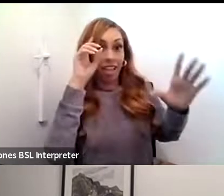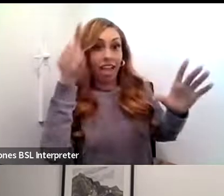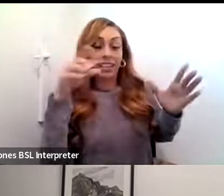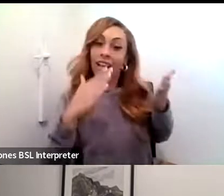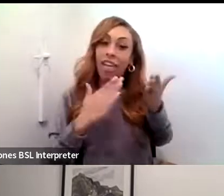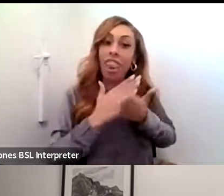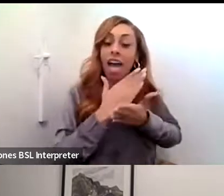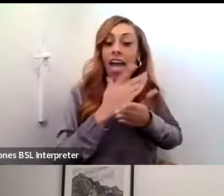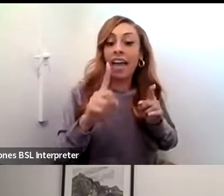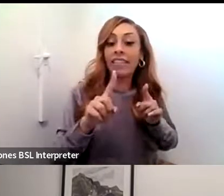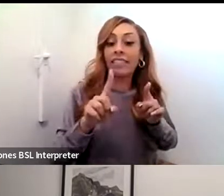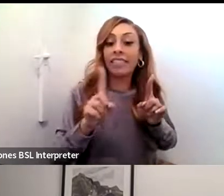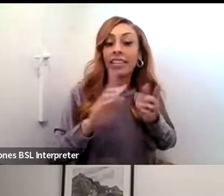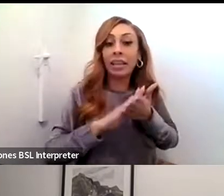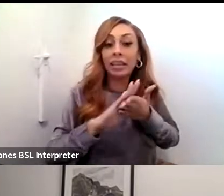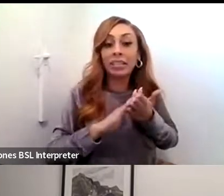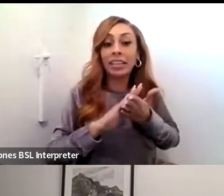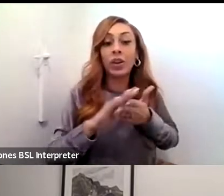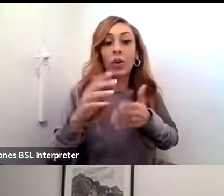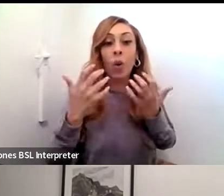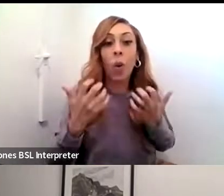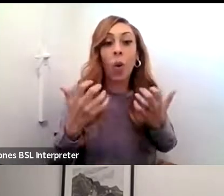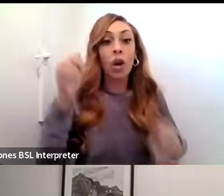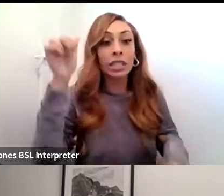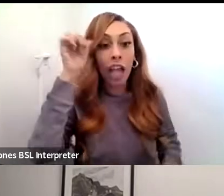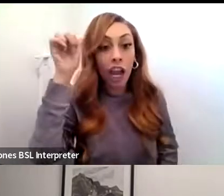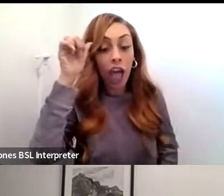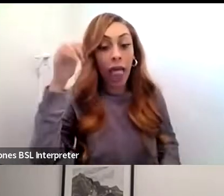that idea of audience acknowledgement within performances as well.